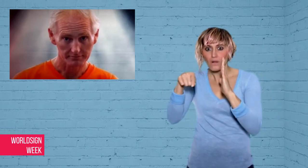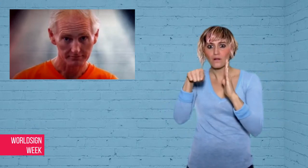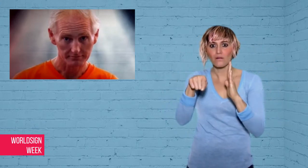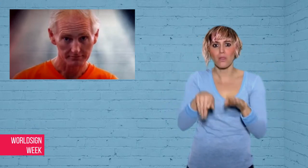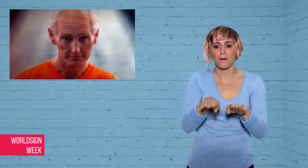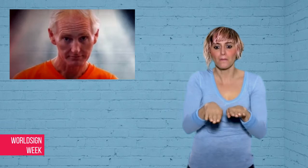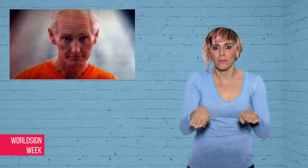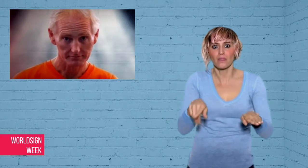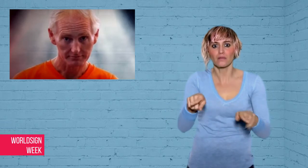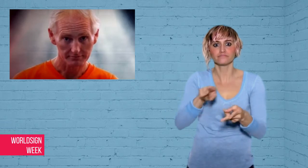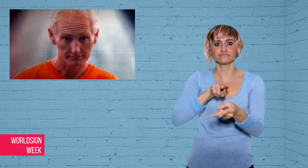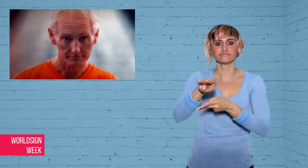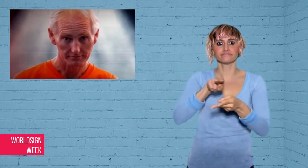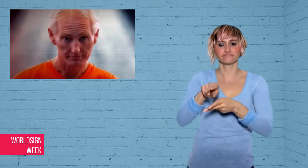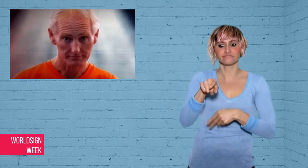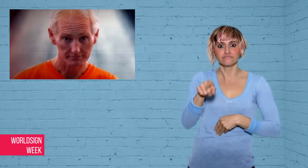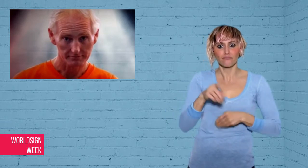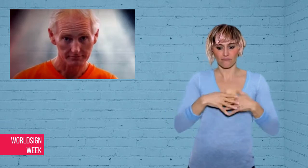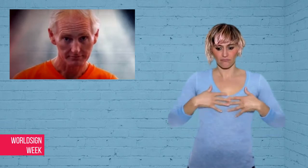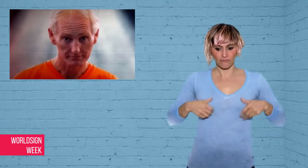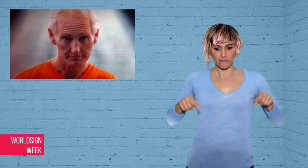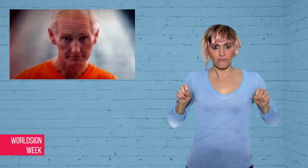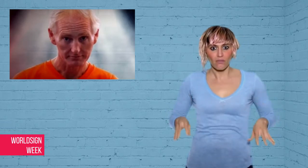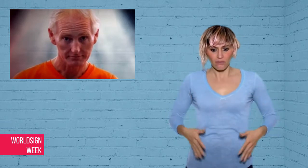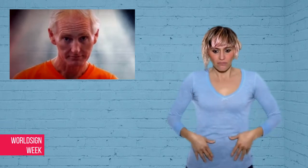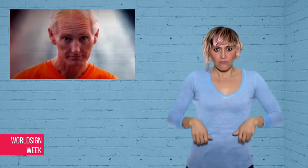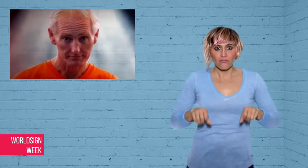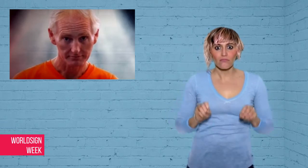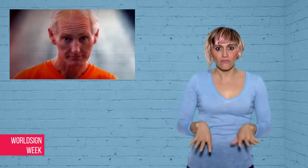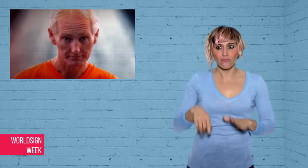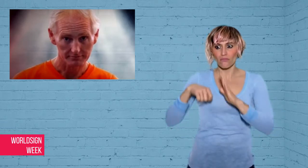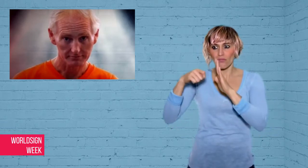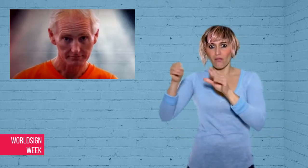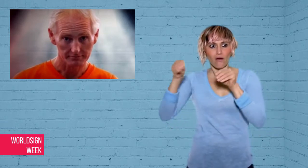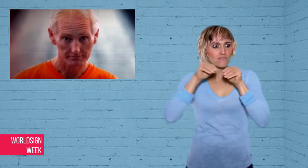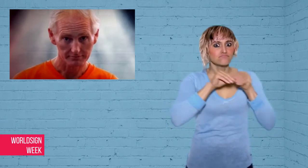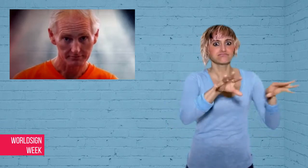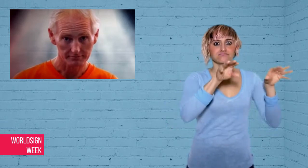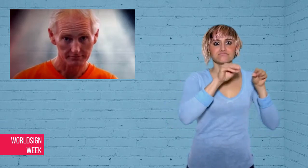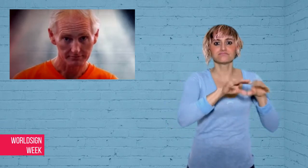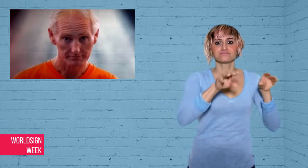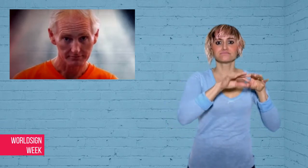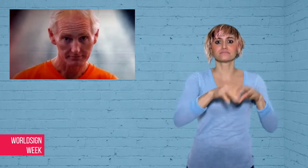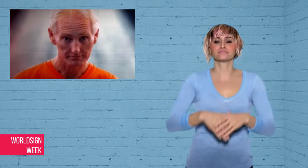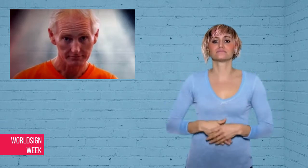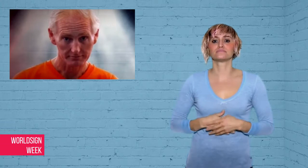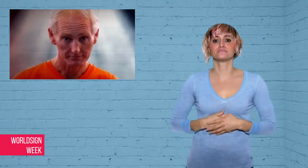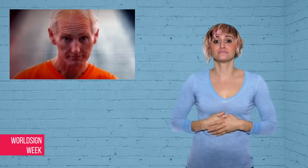network selling child porn videos.